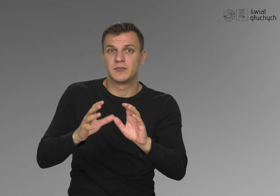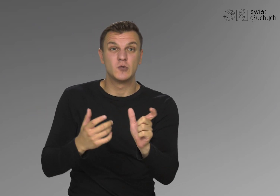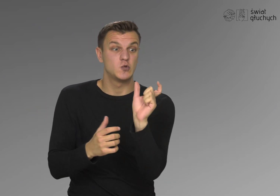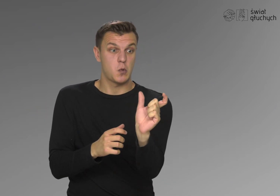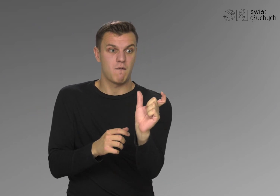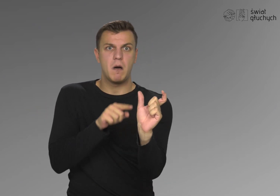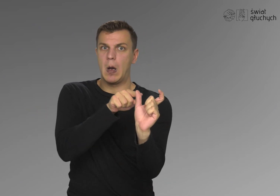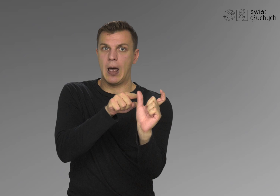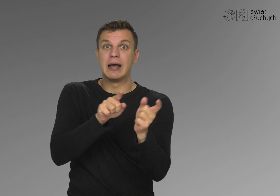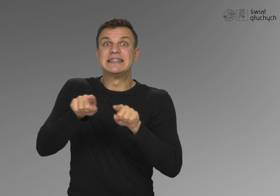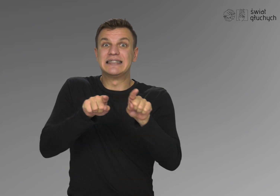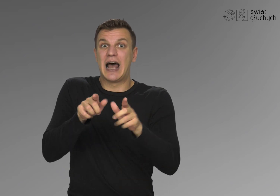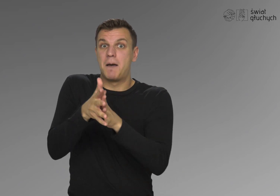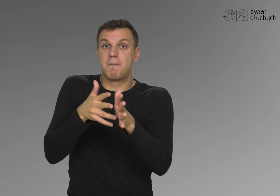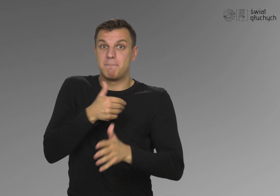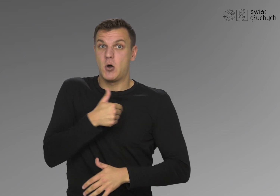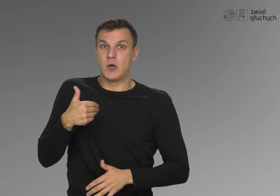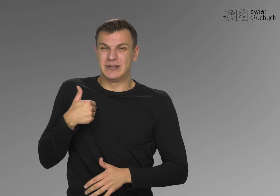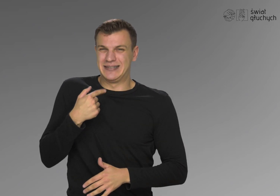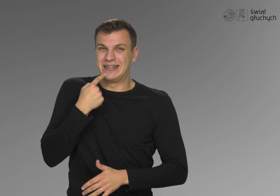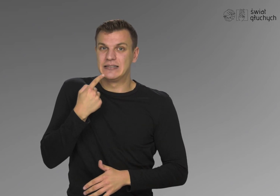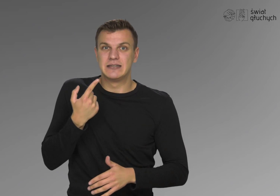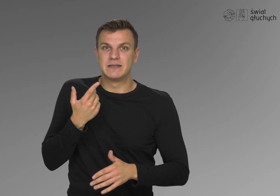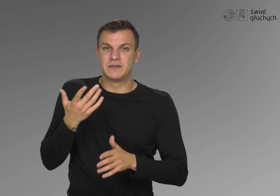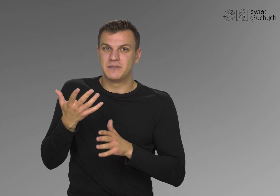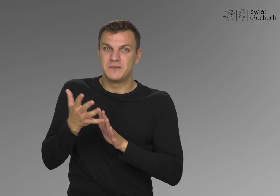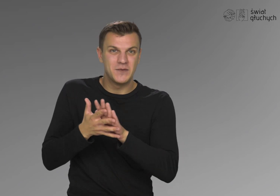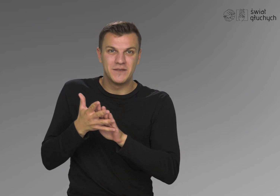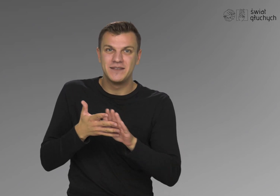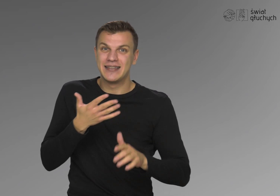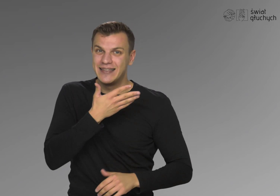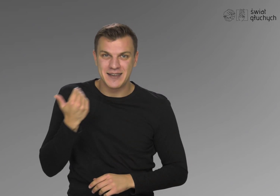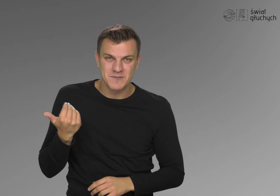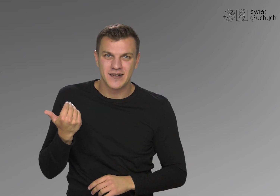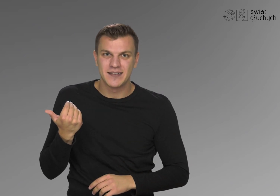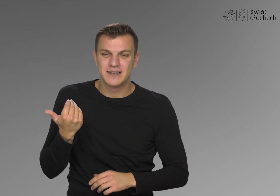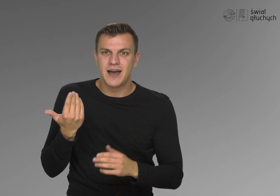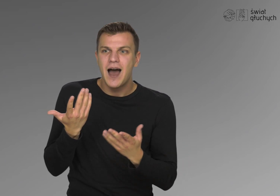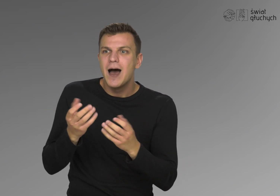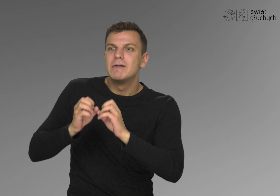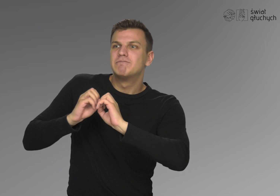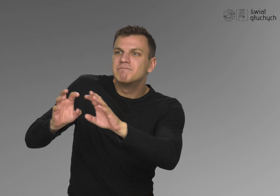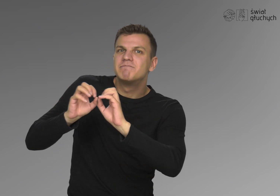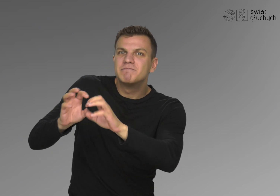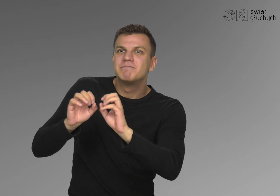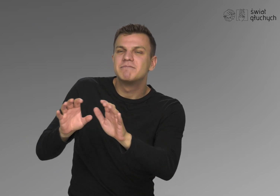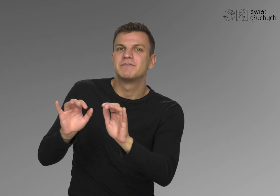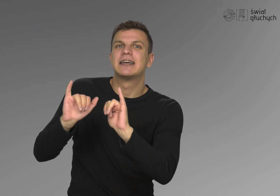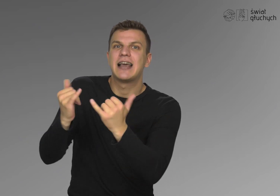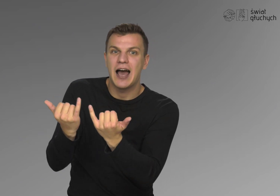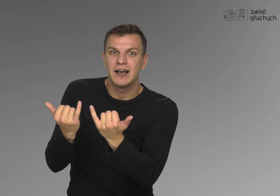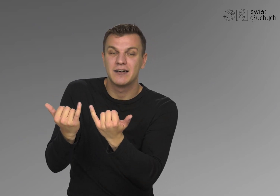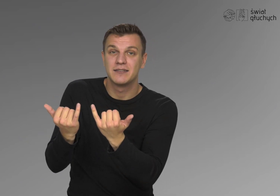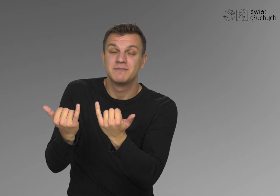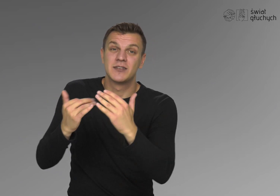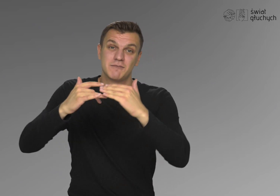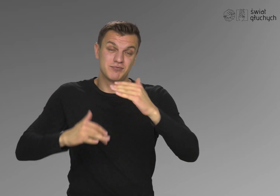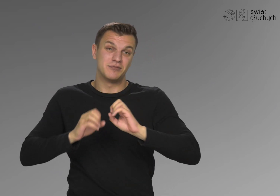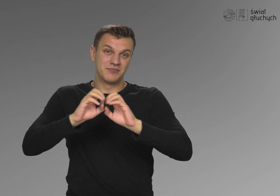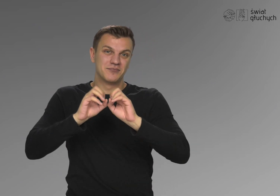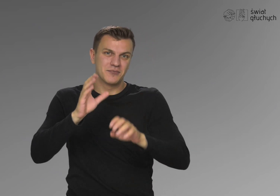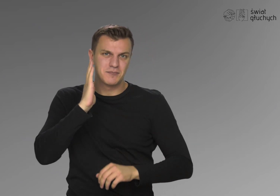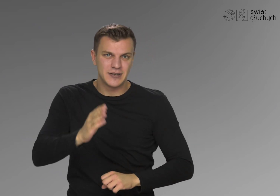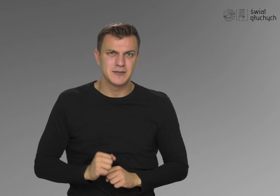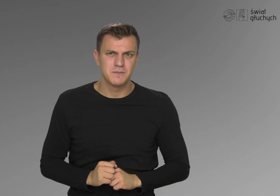how to convey a Polish word that doesn't have an equivalent sign in PJM.